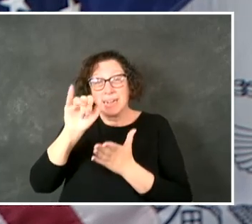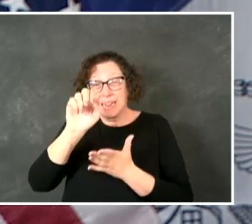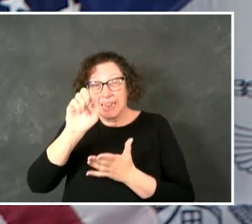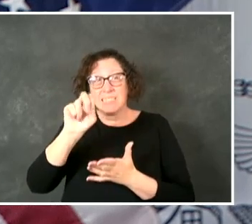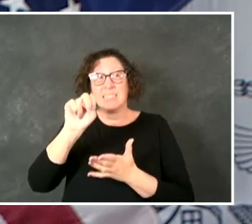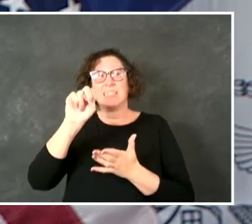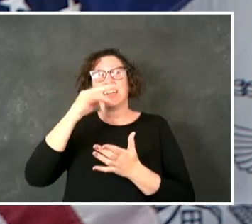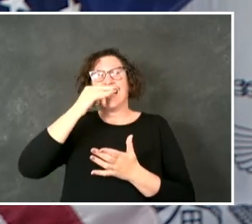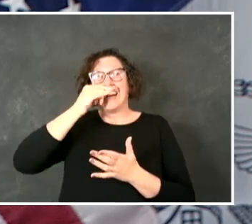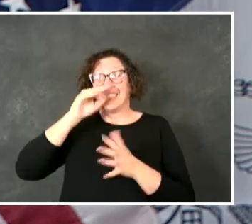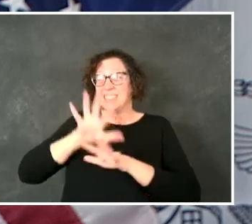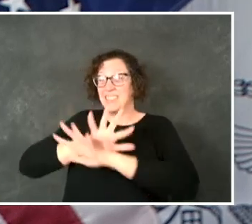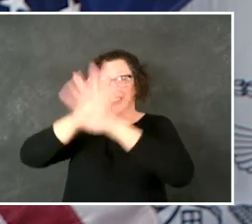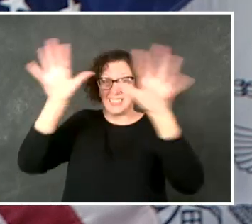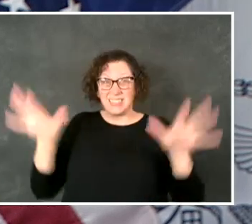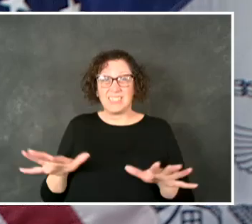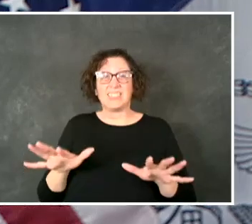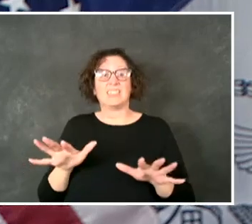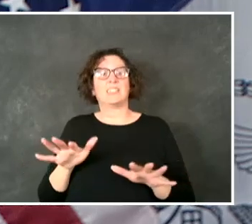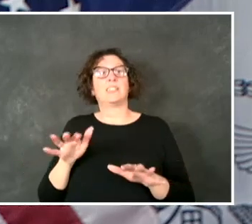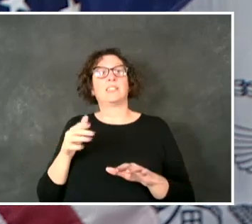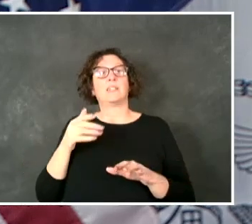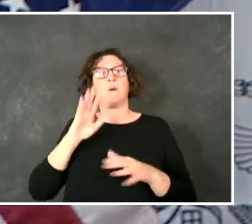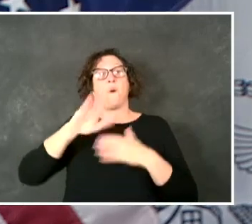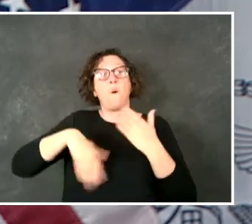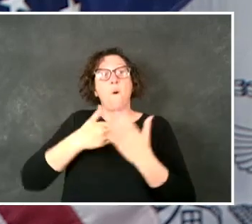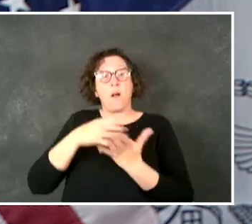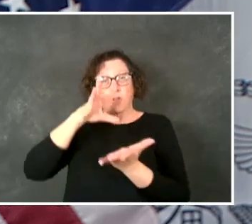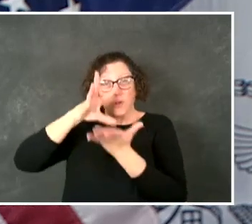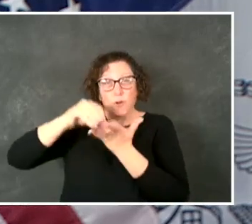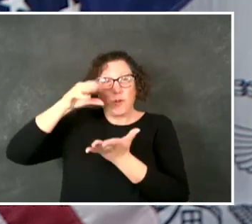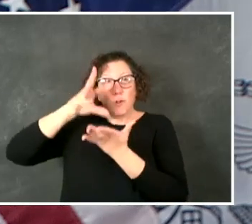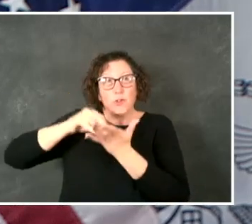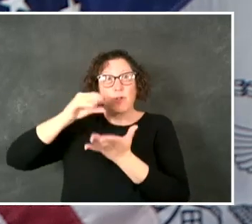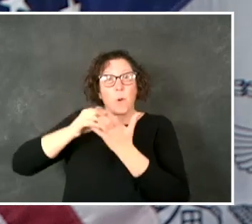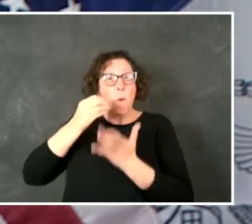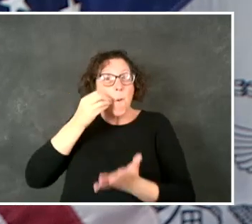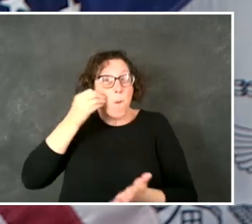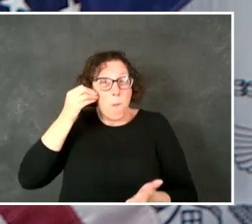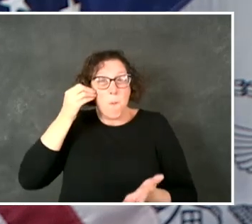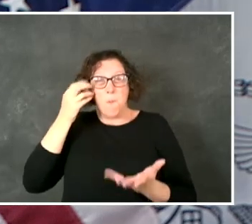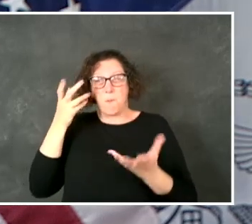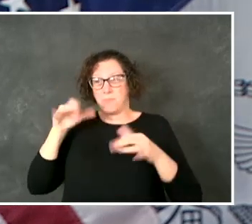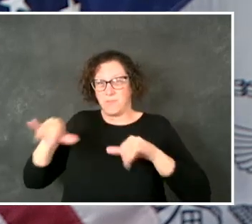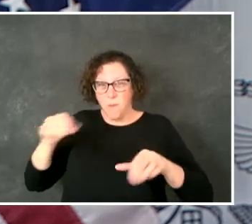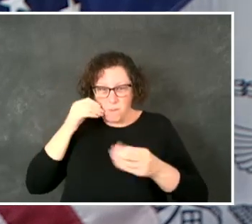1.1 MILLION KIDS SPREAD OUT OVER A WHOLE CITY, NOT A SINGLE ONE IN A CLASSROOM IN THE TRADITIONAL SENSE.